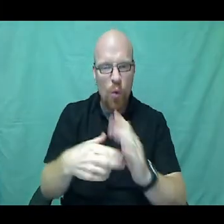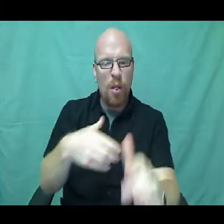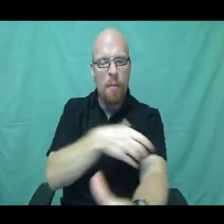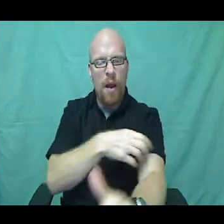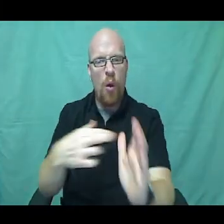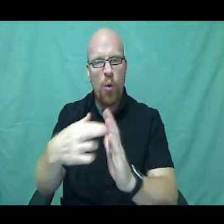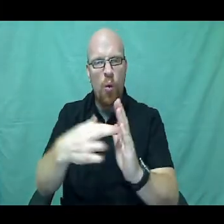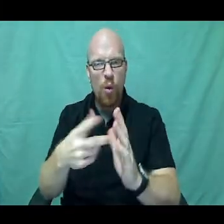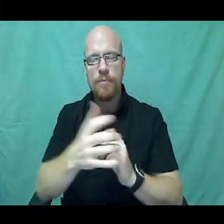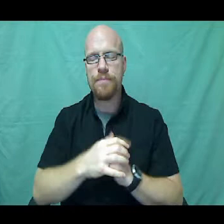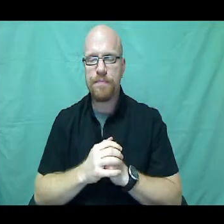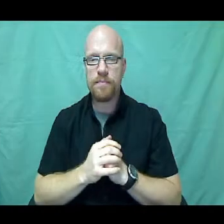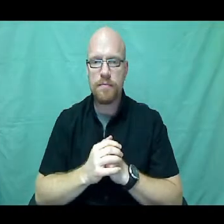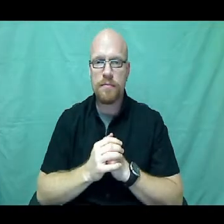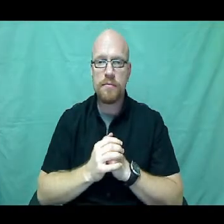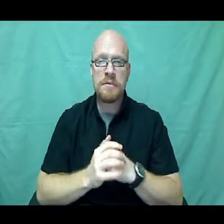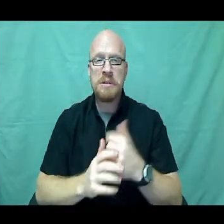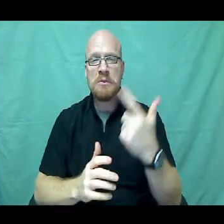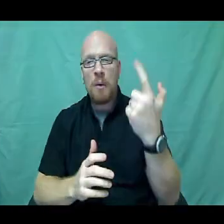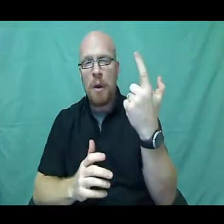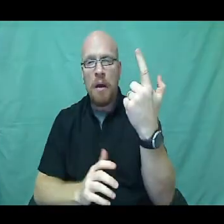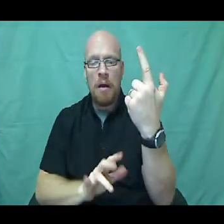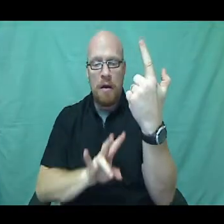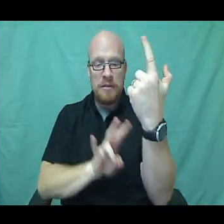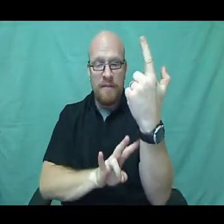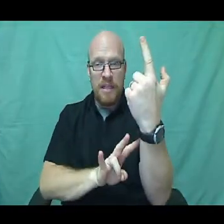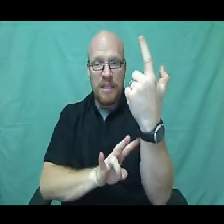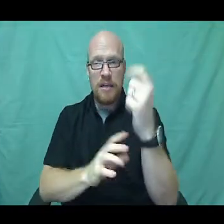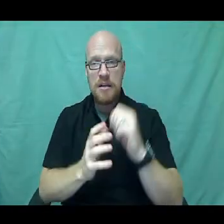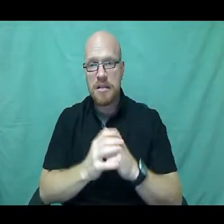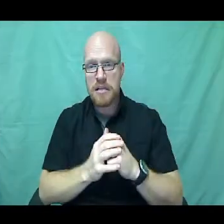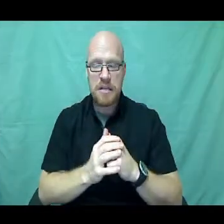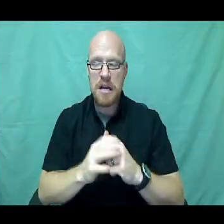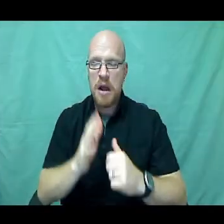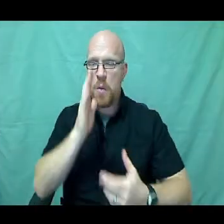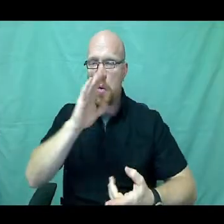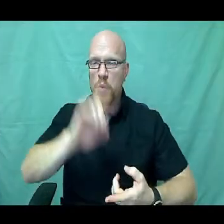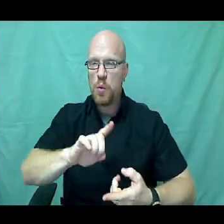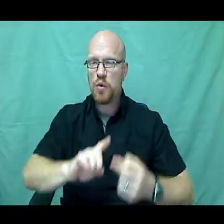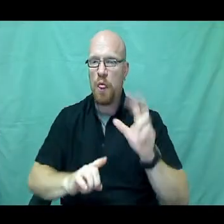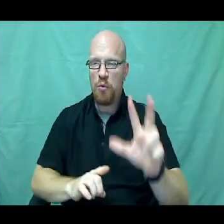on the power and the product rule. We have 21 over seven, and we can reduce that to three